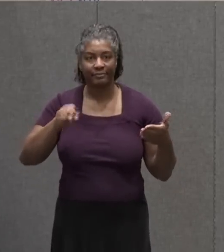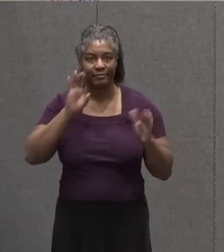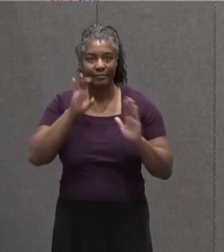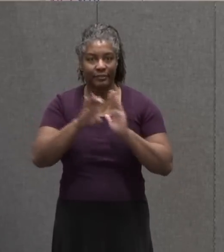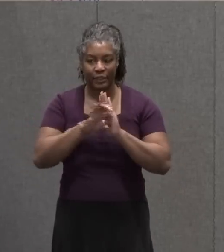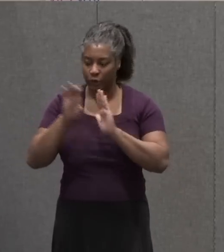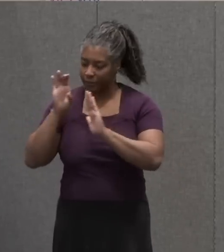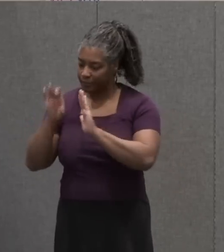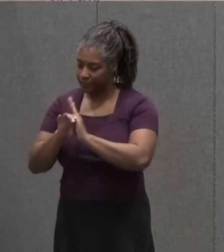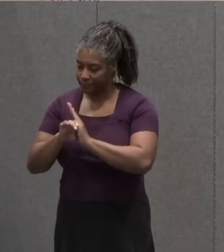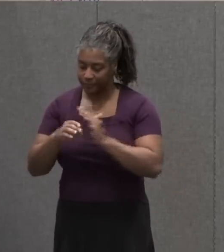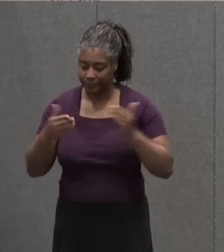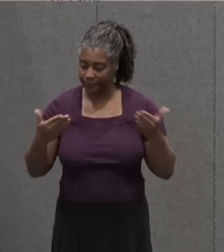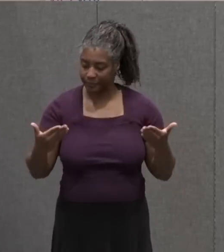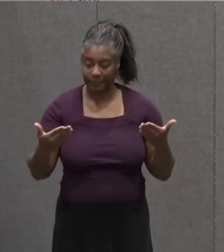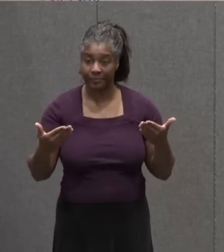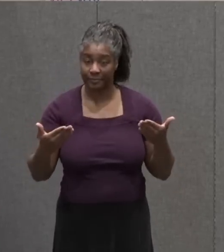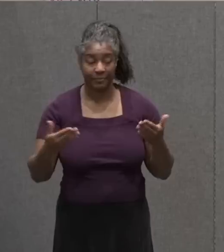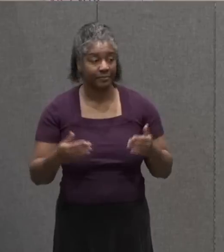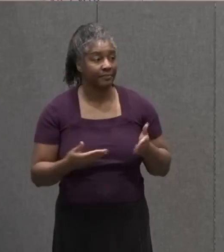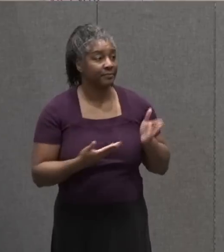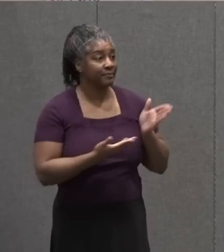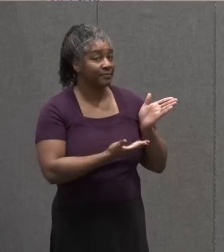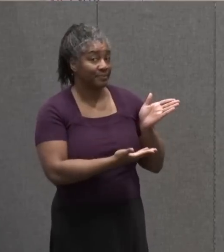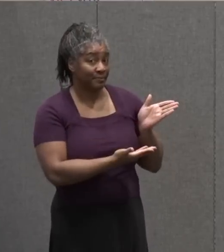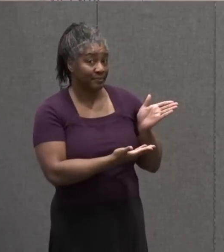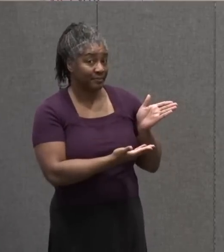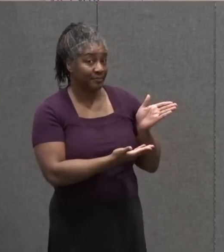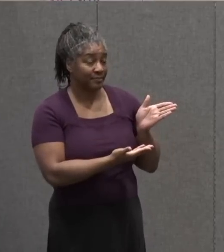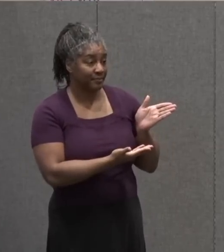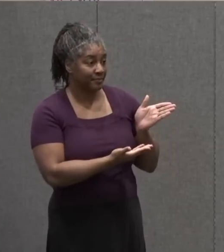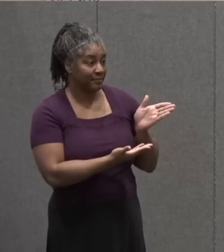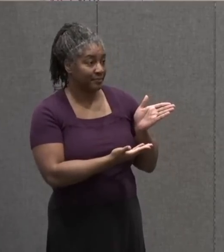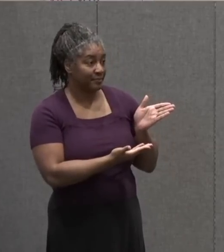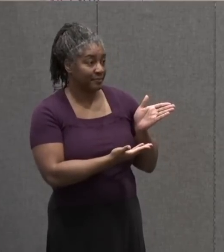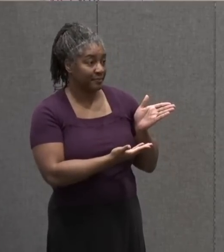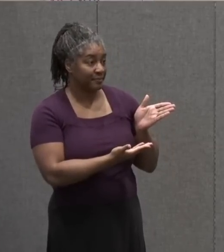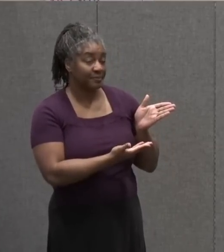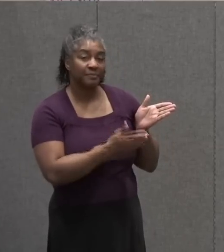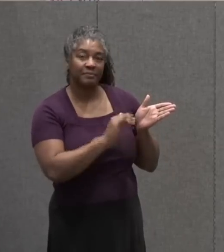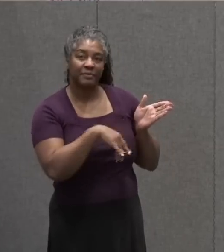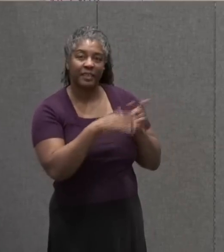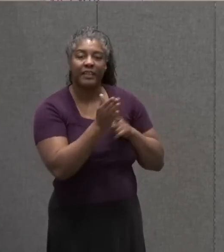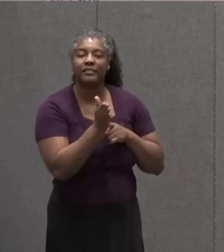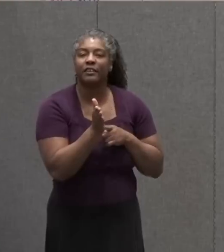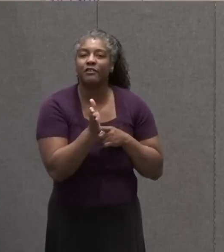Here's one this card is fish, say fish.